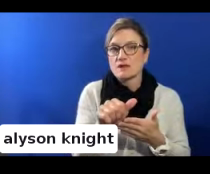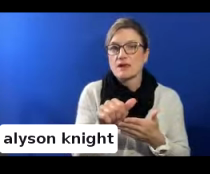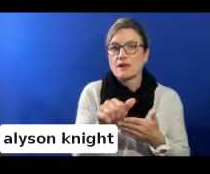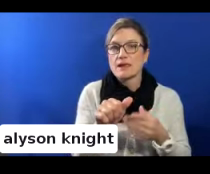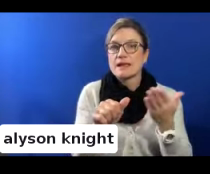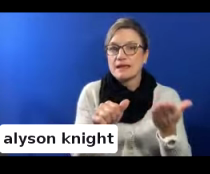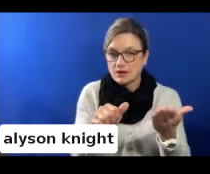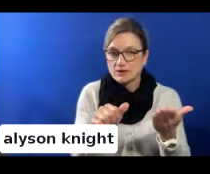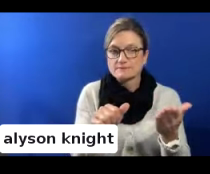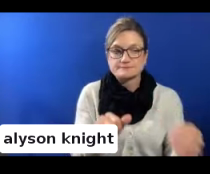the executive directors.